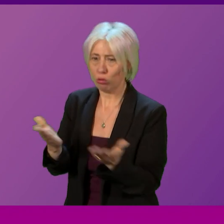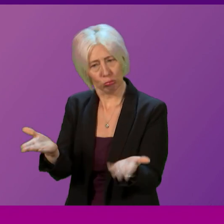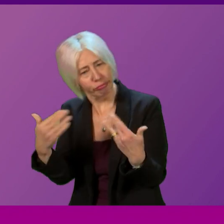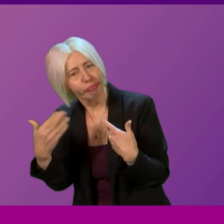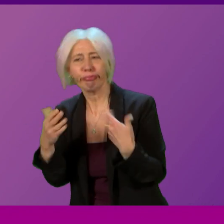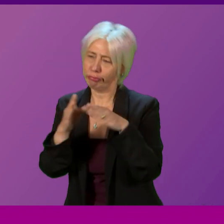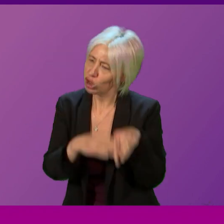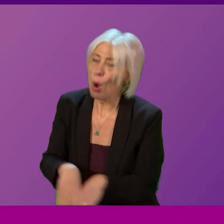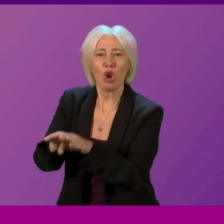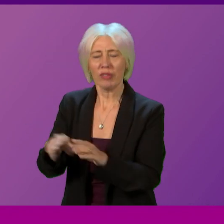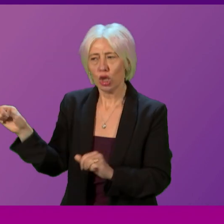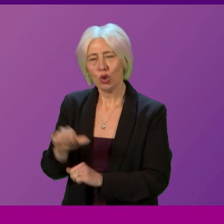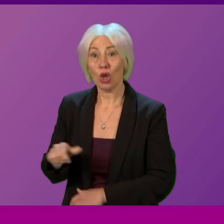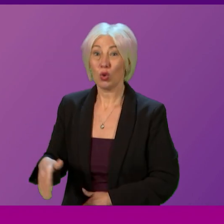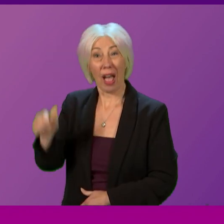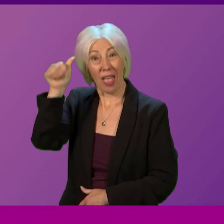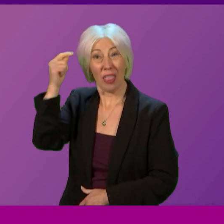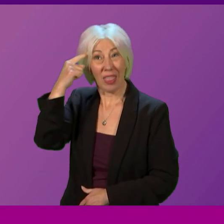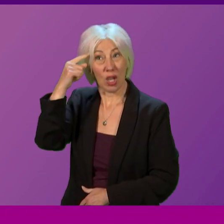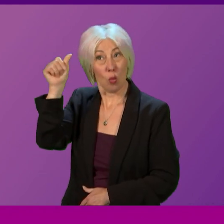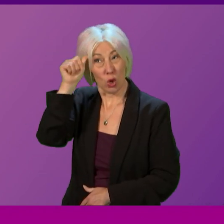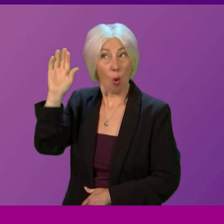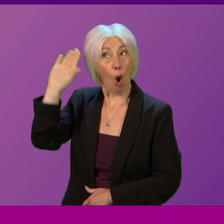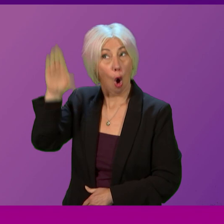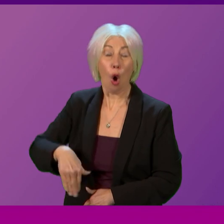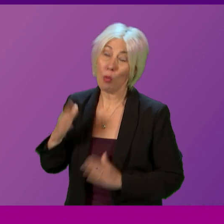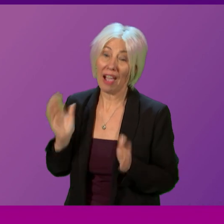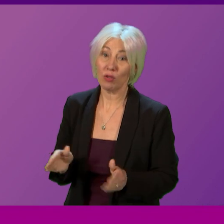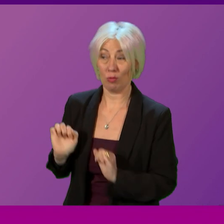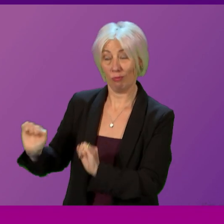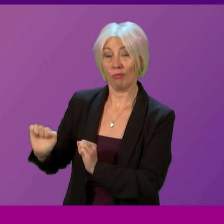I think that we know everything that we need to know about the views of Westminster unionist